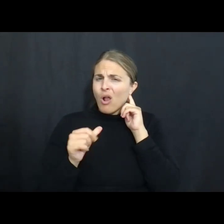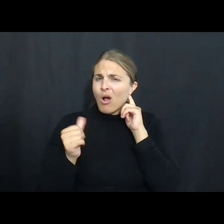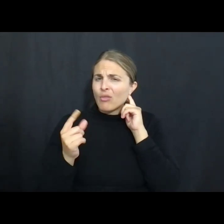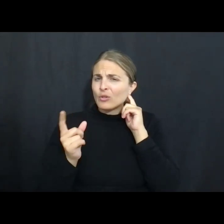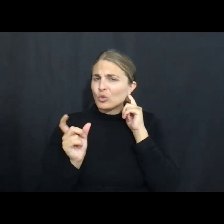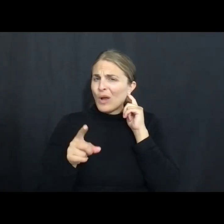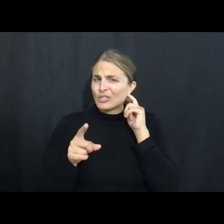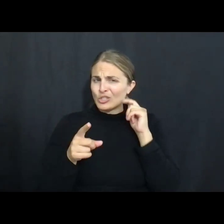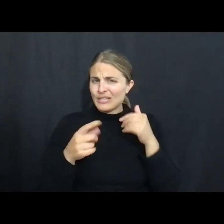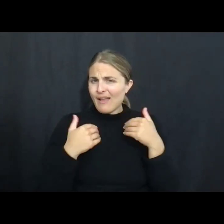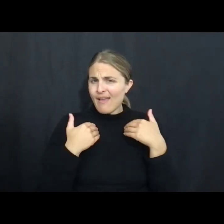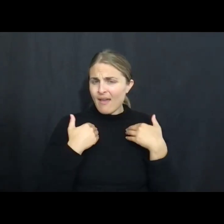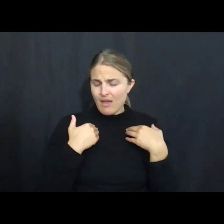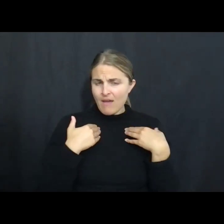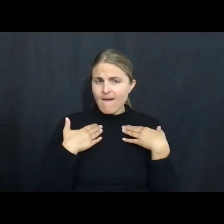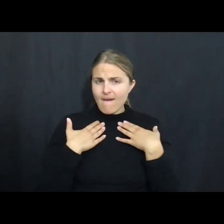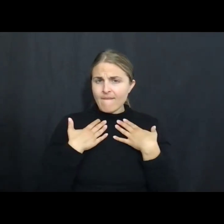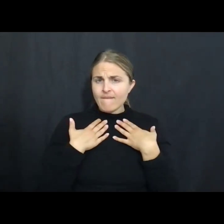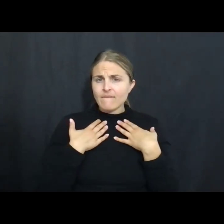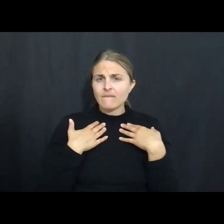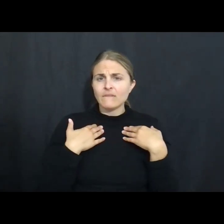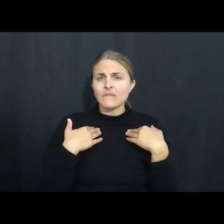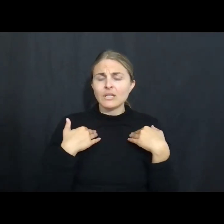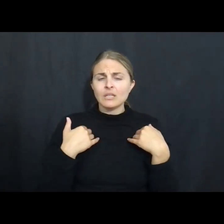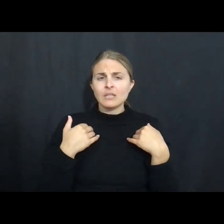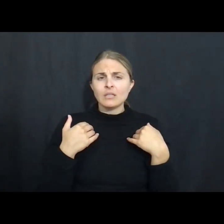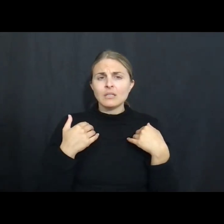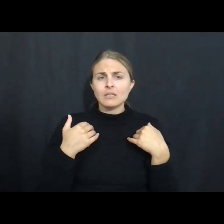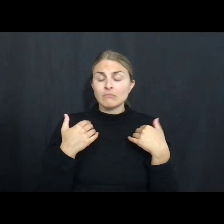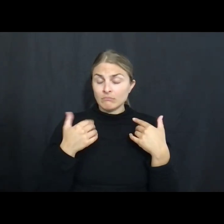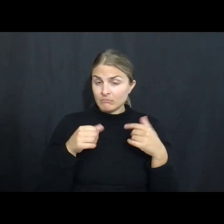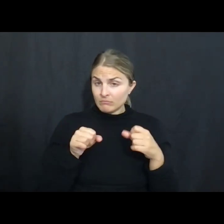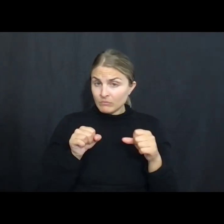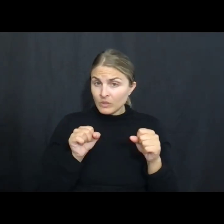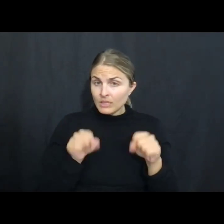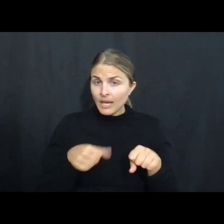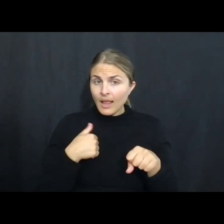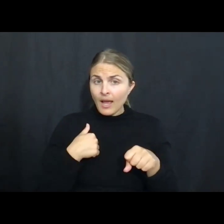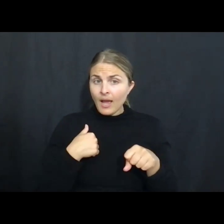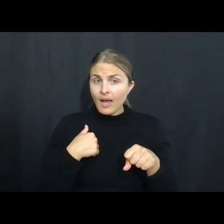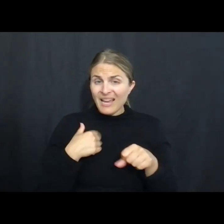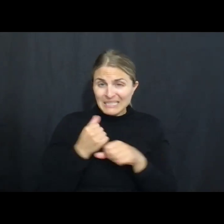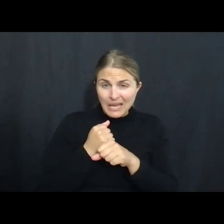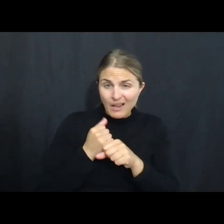»JESSICA SORBELLO: Perfect. »BLAISE BRYANT: Yes, I will generate a registration report